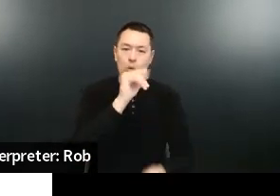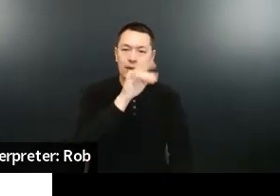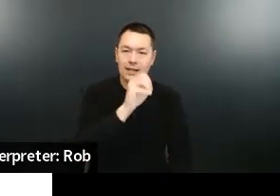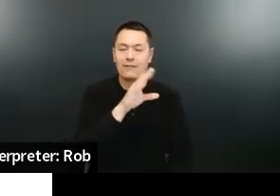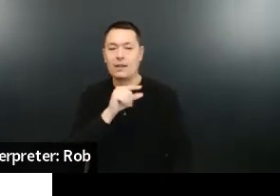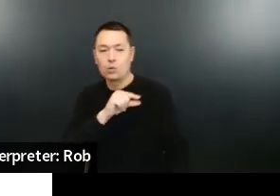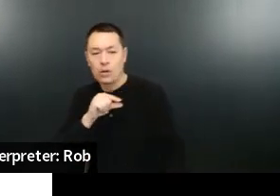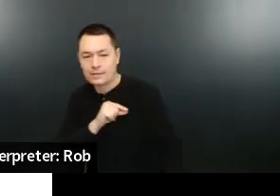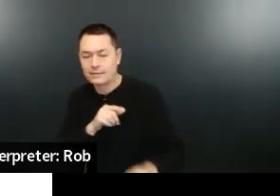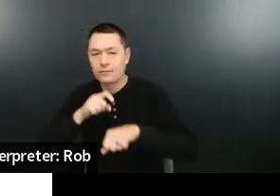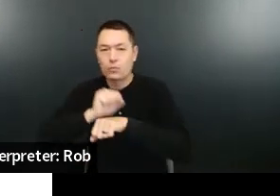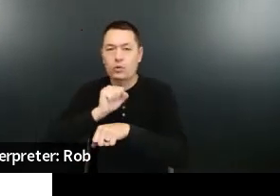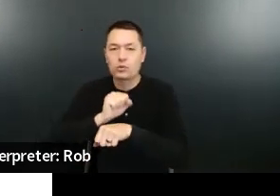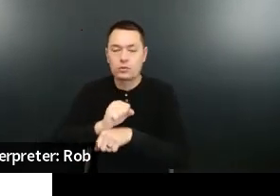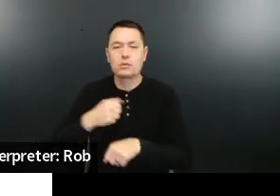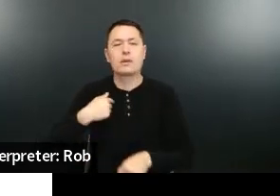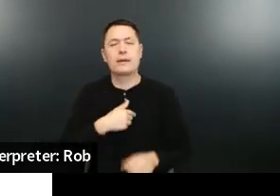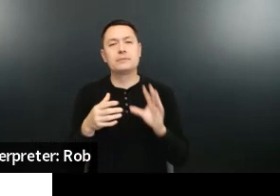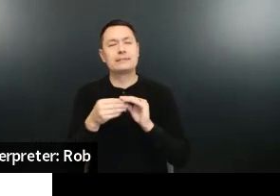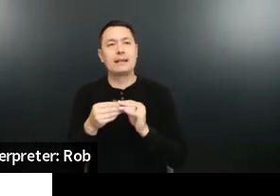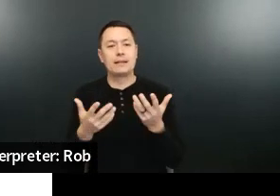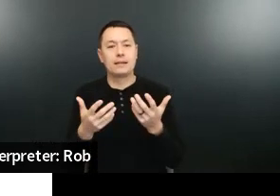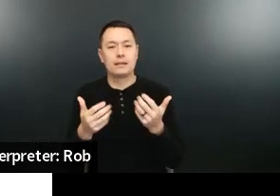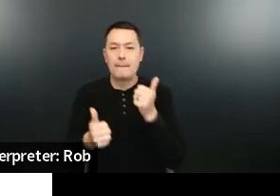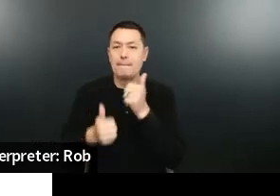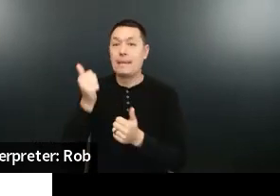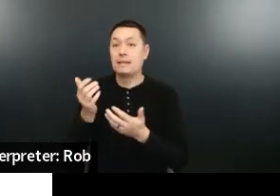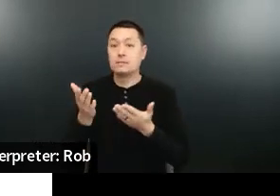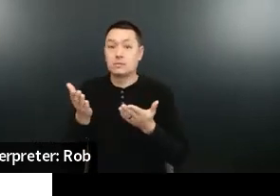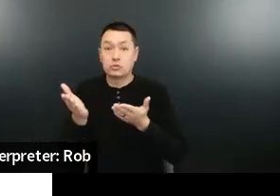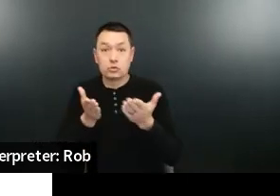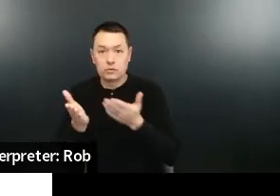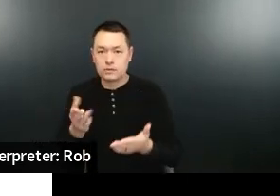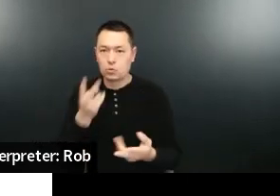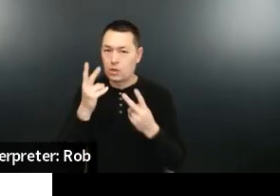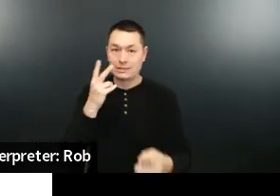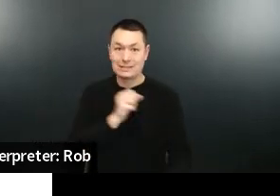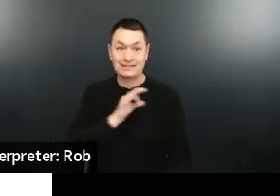and say the sort of big service or where faculty theses in the program review process,